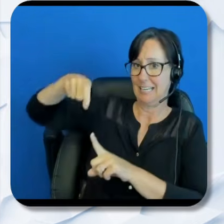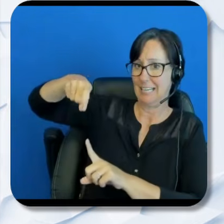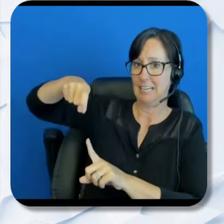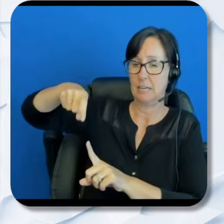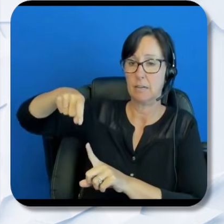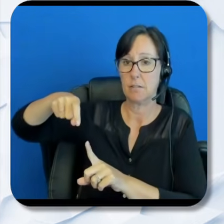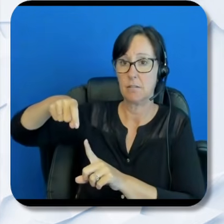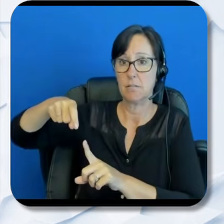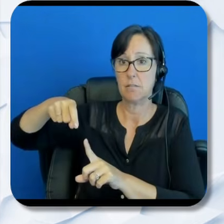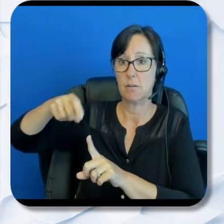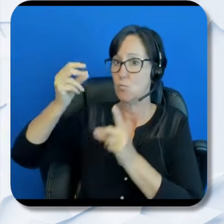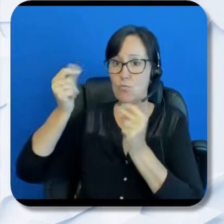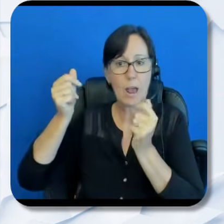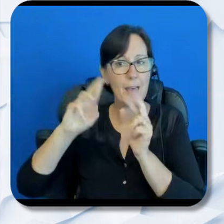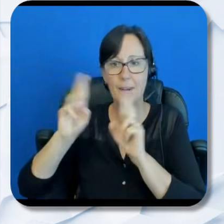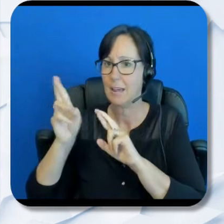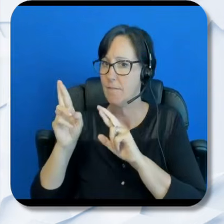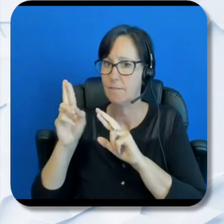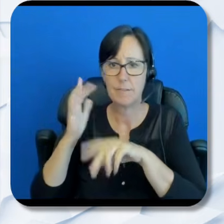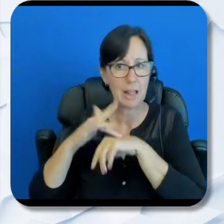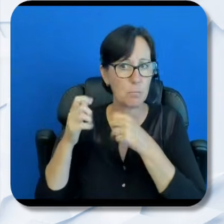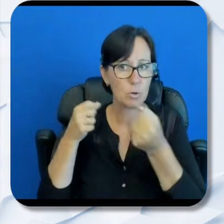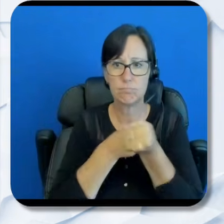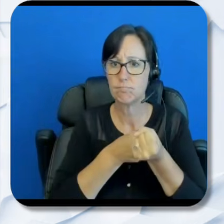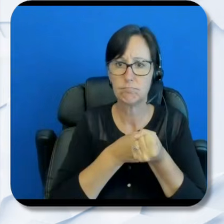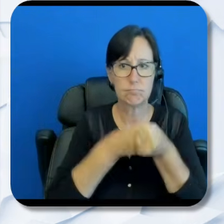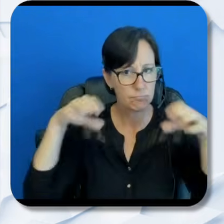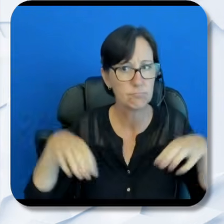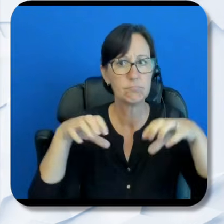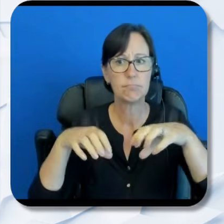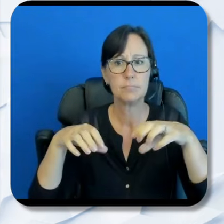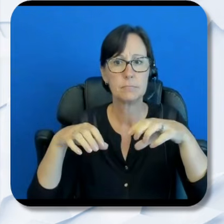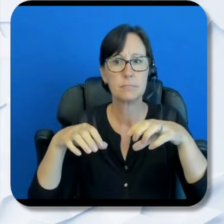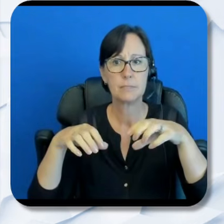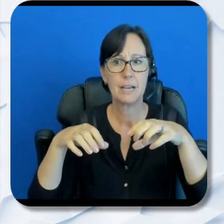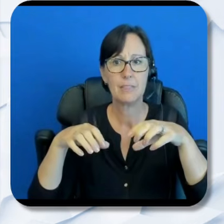at their fingertips in order to activate the moment that child